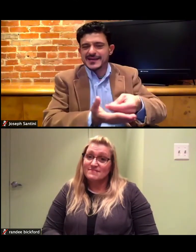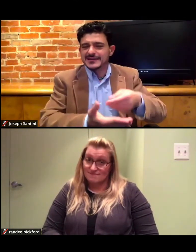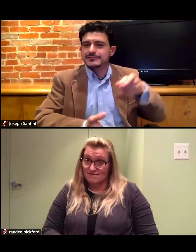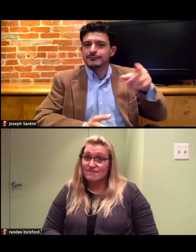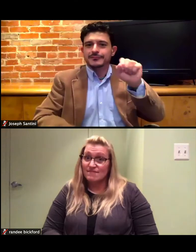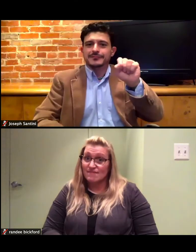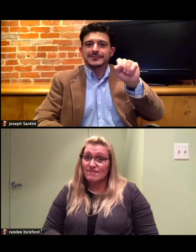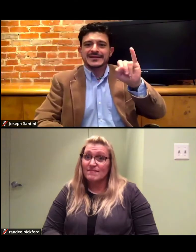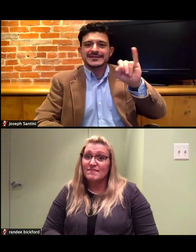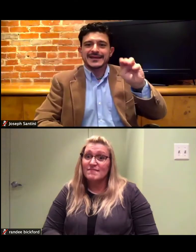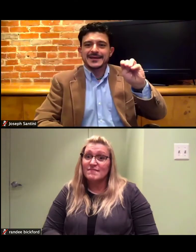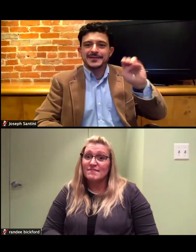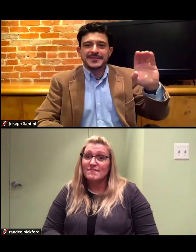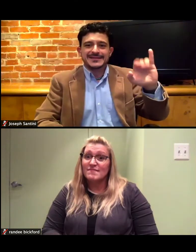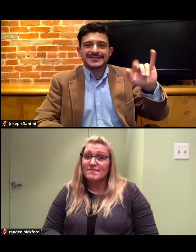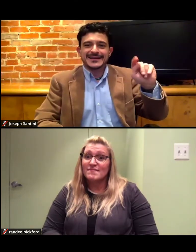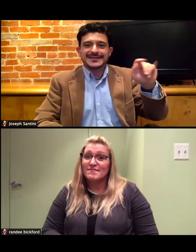I think we can teach children quite a bit